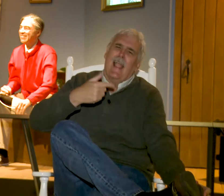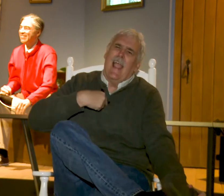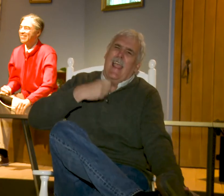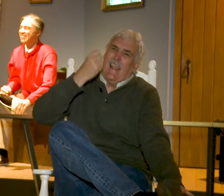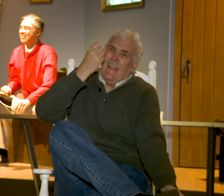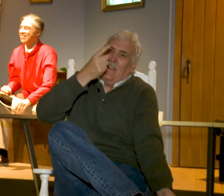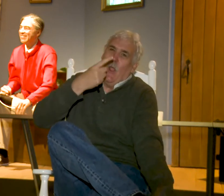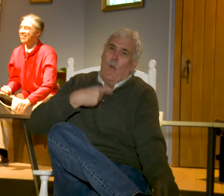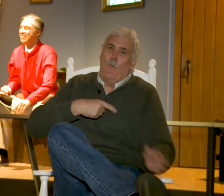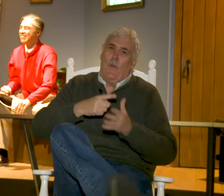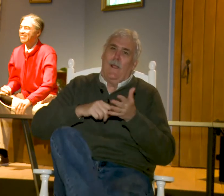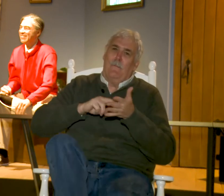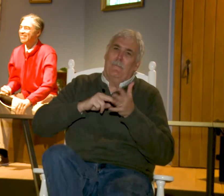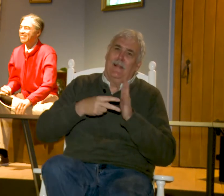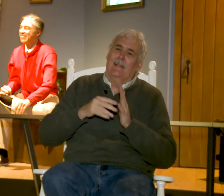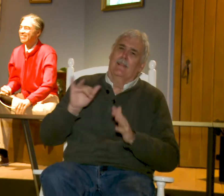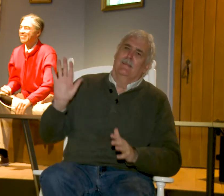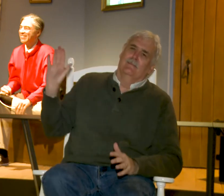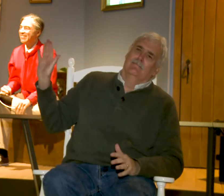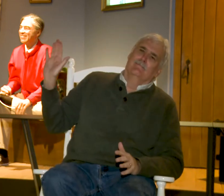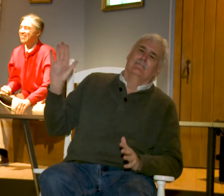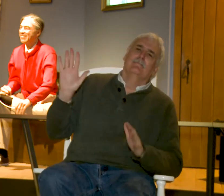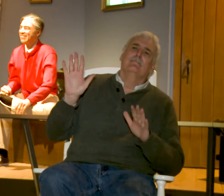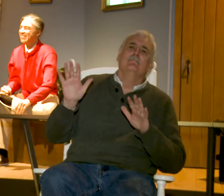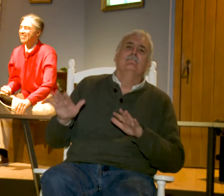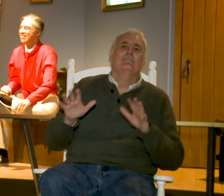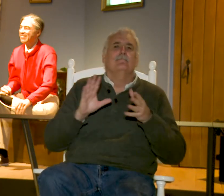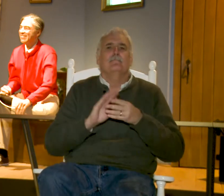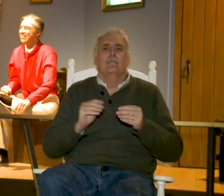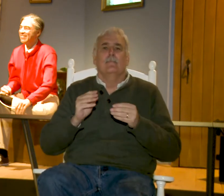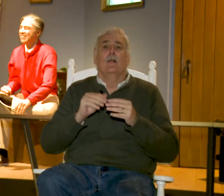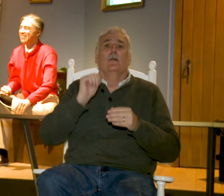I understand his intention to create a calm pace